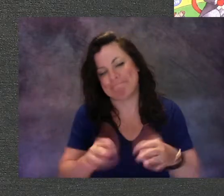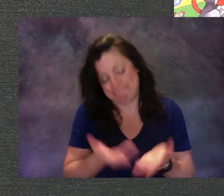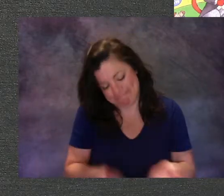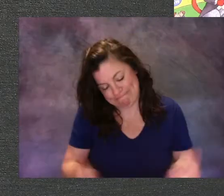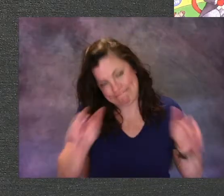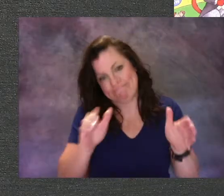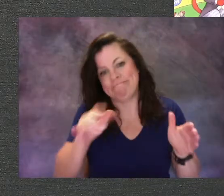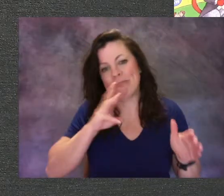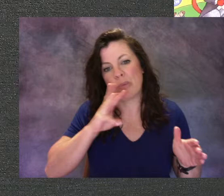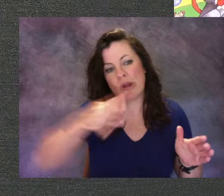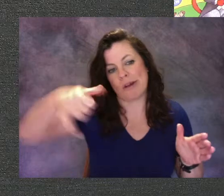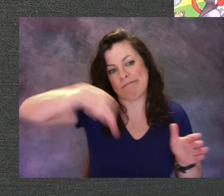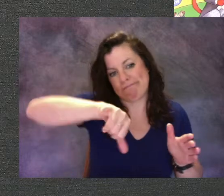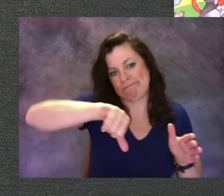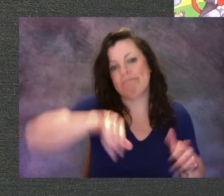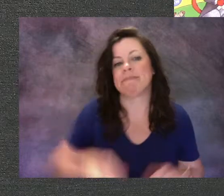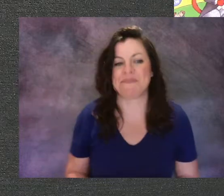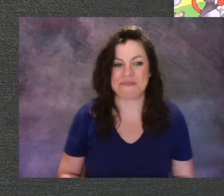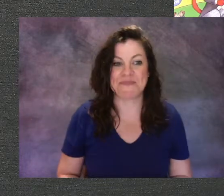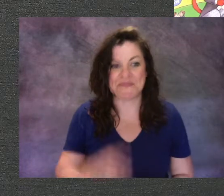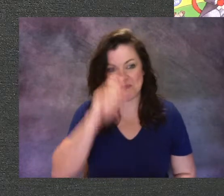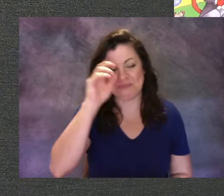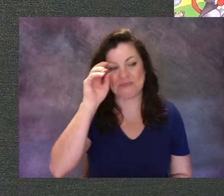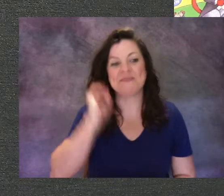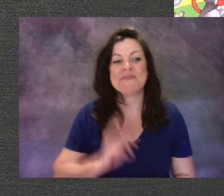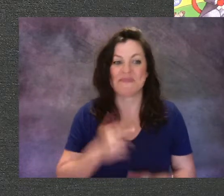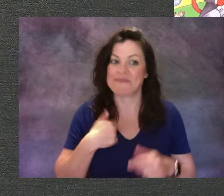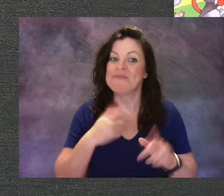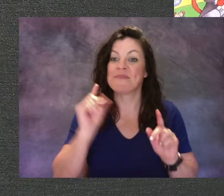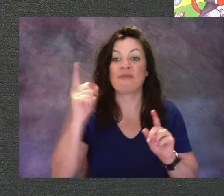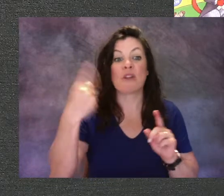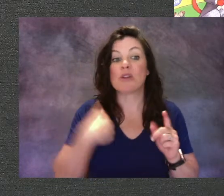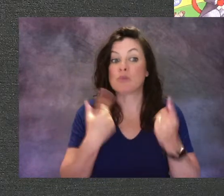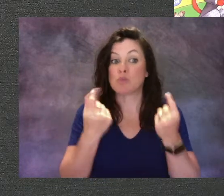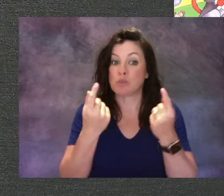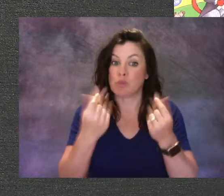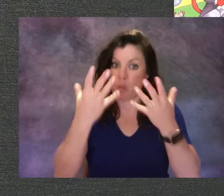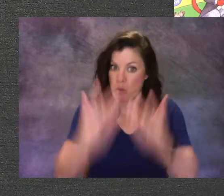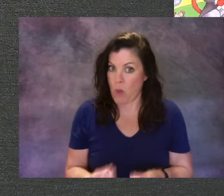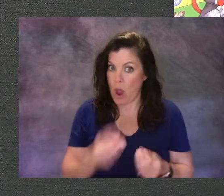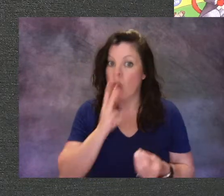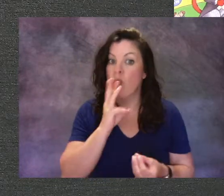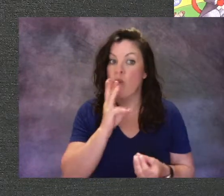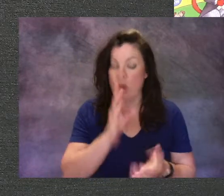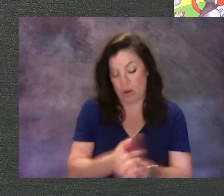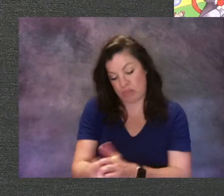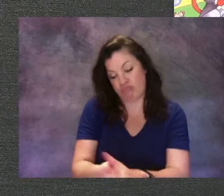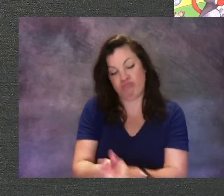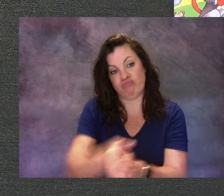And I'm gonna get them wet. ' Cause you should get your hands wet first and then I'm gonna get some soap,